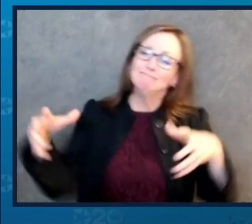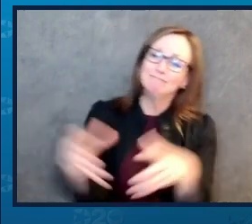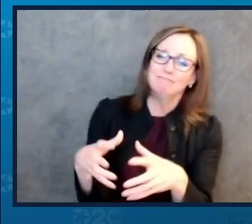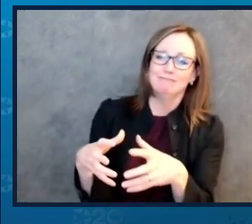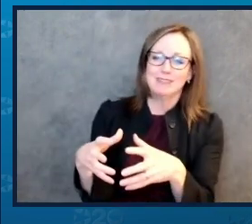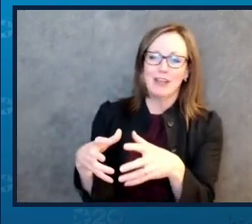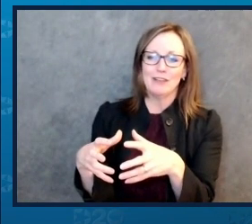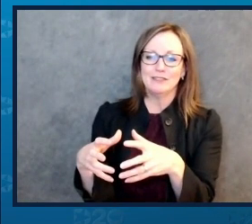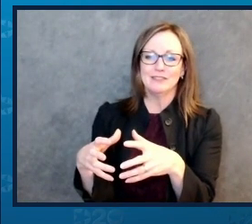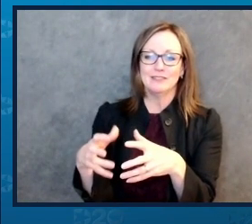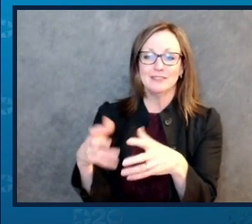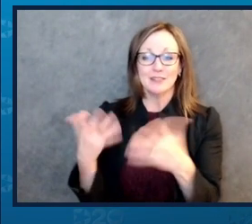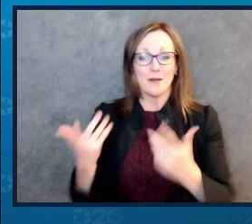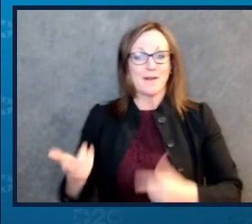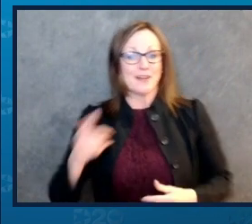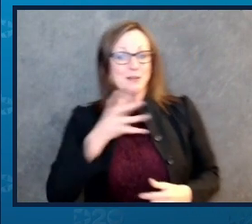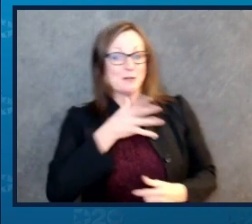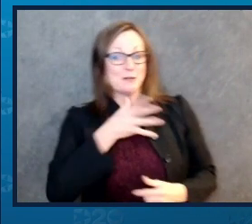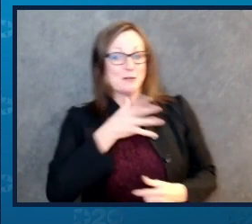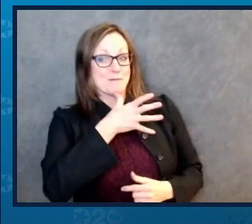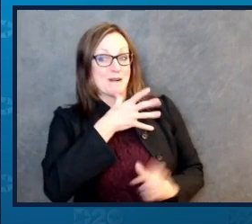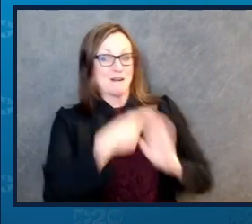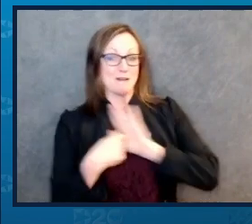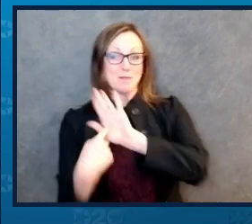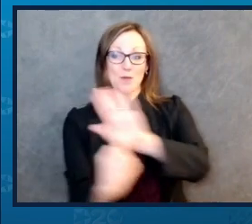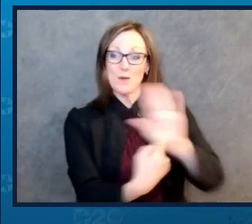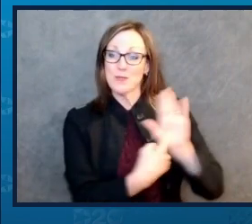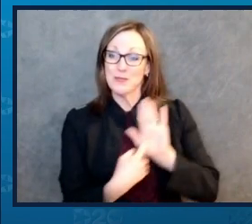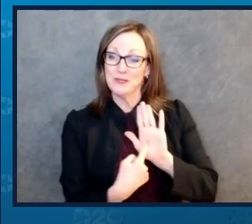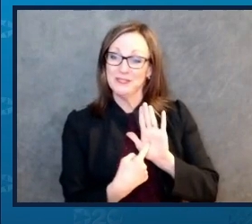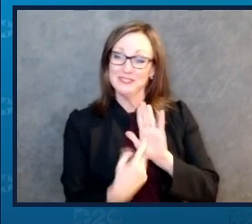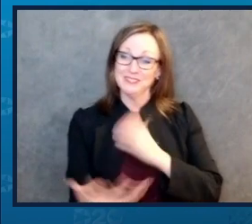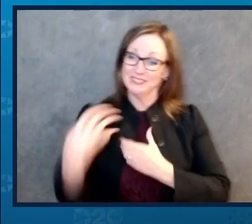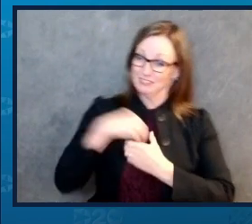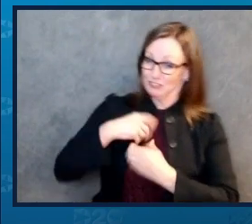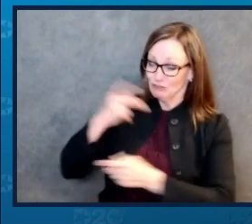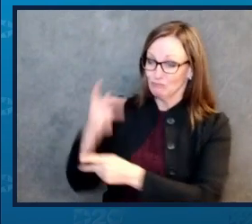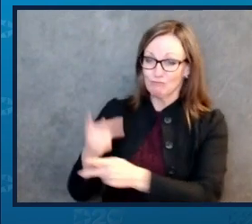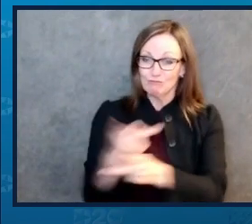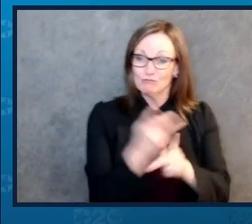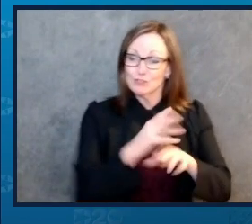DAUGHTERS AND SO MANY GIRLS AROUND THE WORLD WHO LOOK LIKE THEM WHAT IS POSSIBLE.